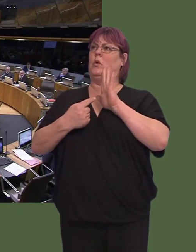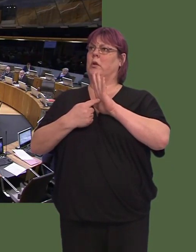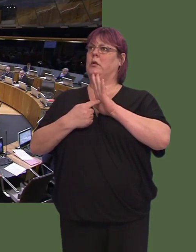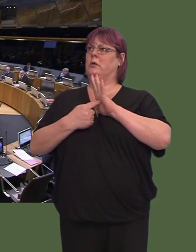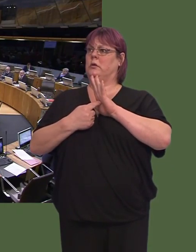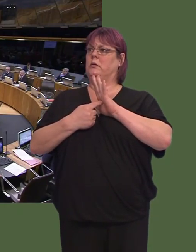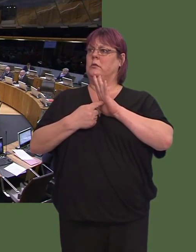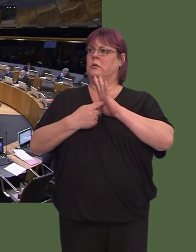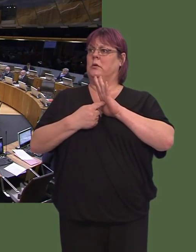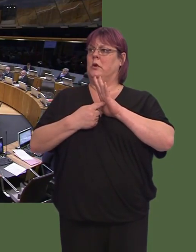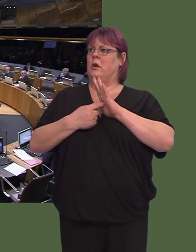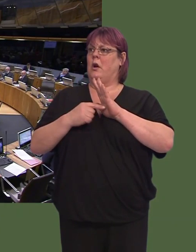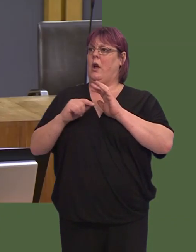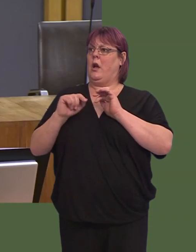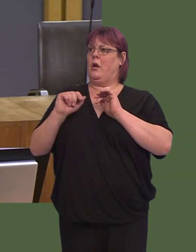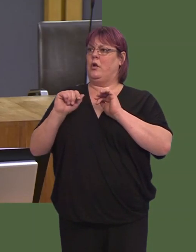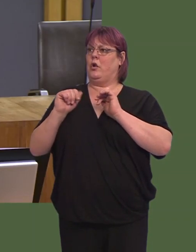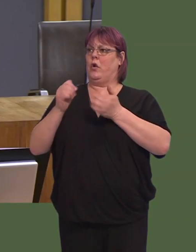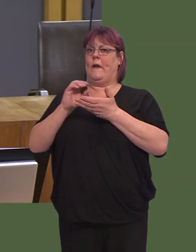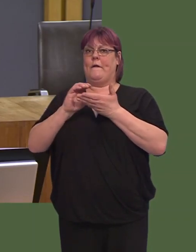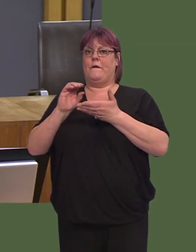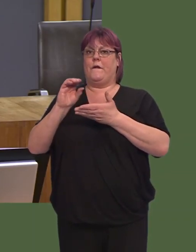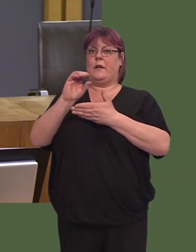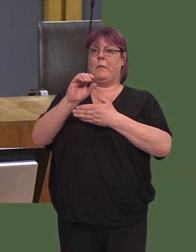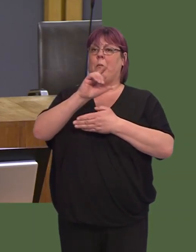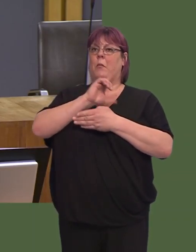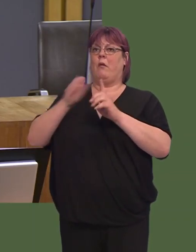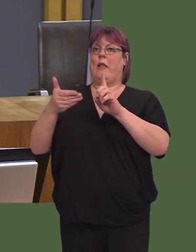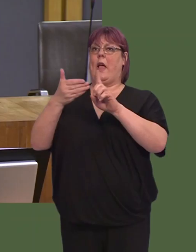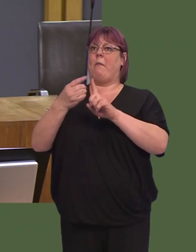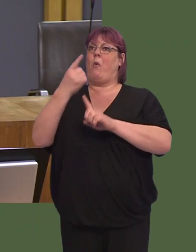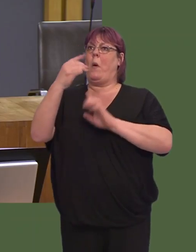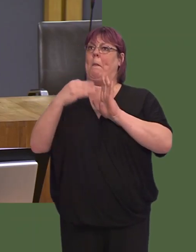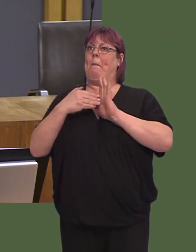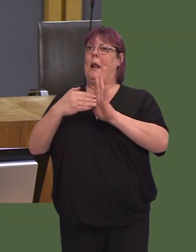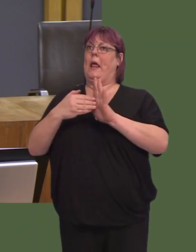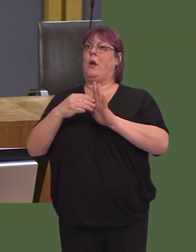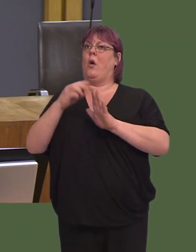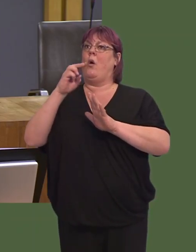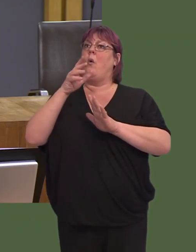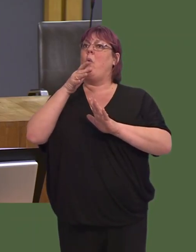investment for the 1 million speakers policy by 2050, but you can't make the assumption